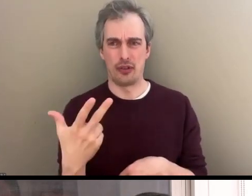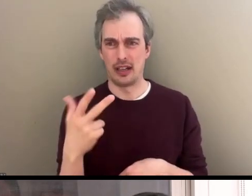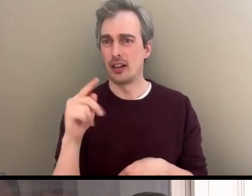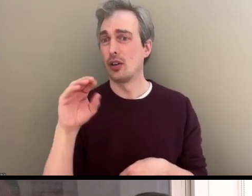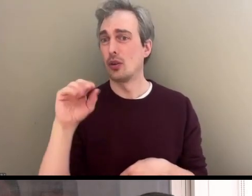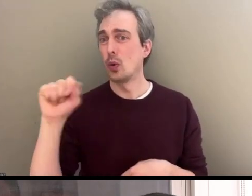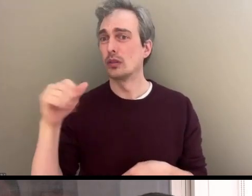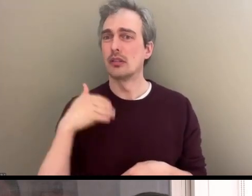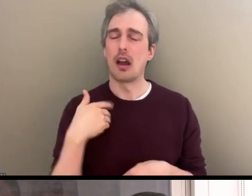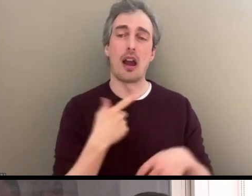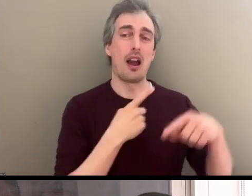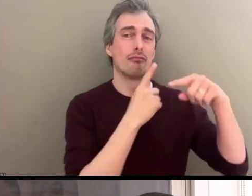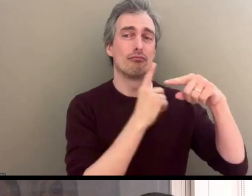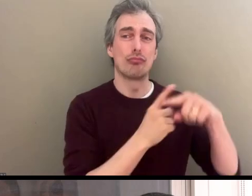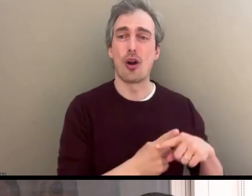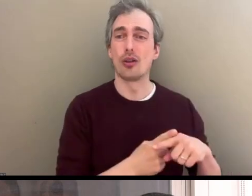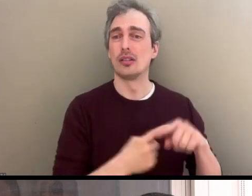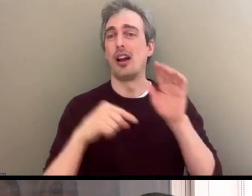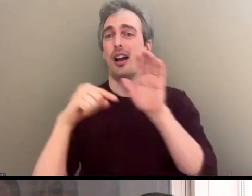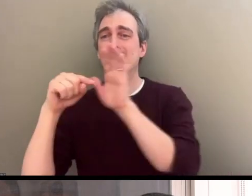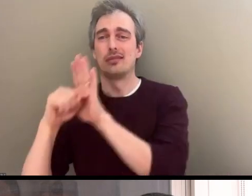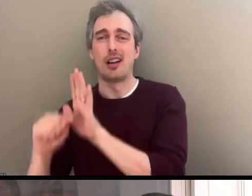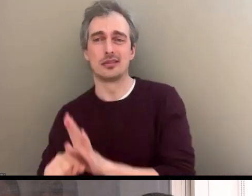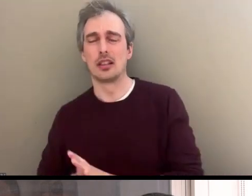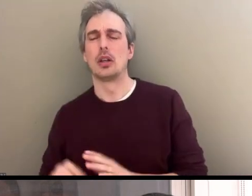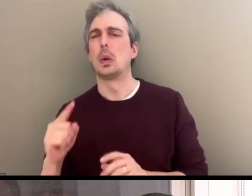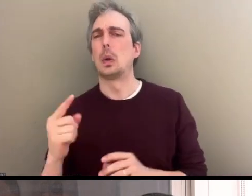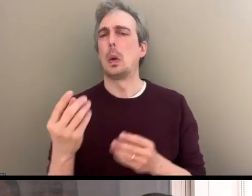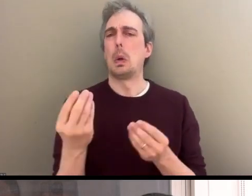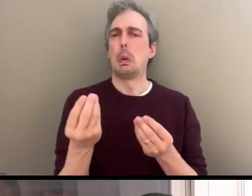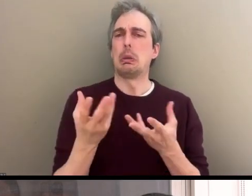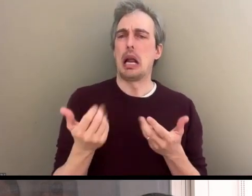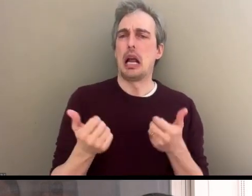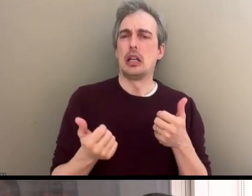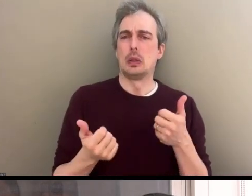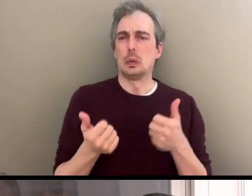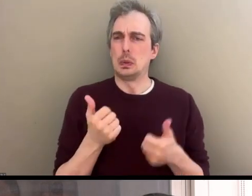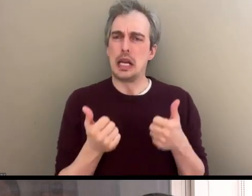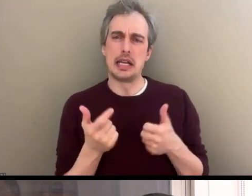Can you tell us why you might recommend we start with one versus another?